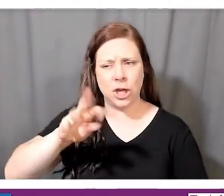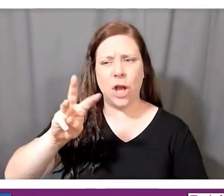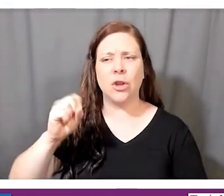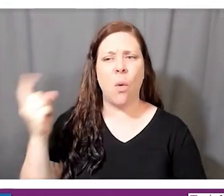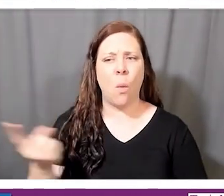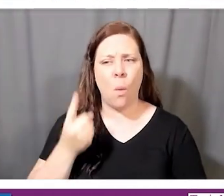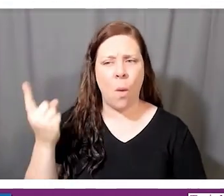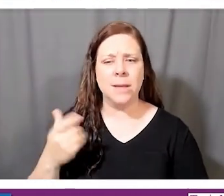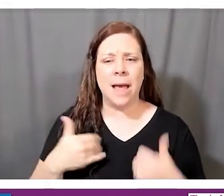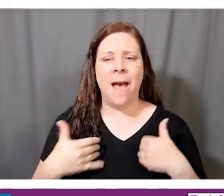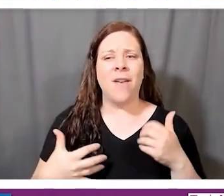not just the yearly ones.